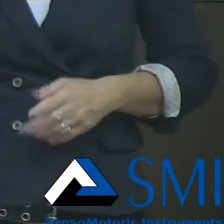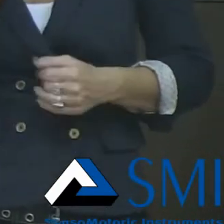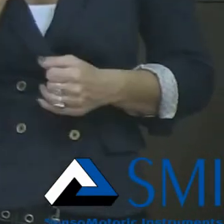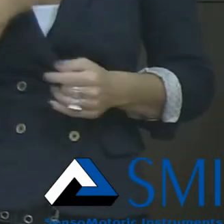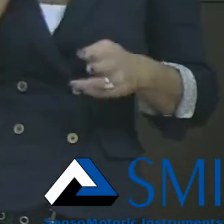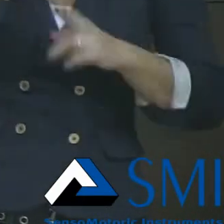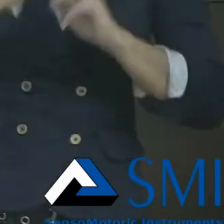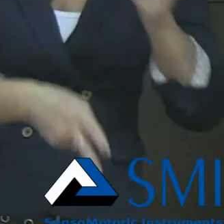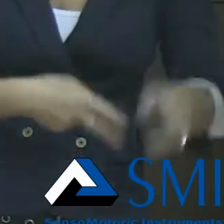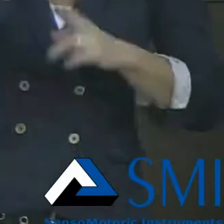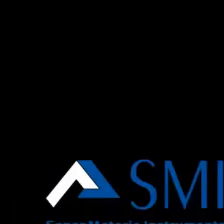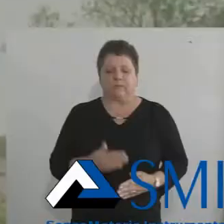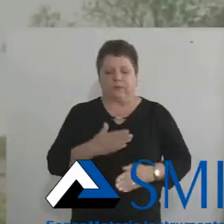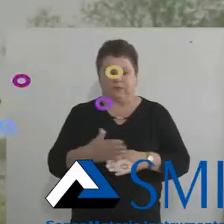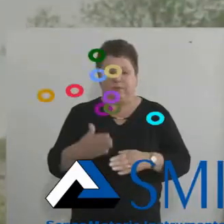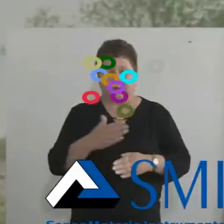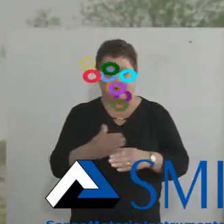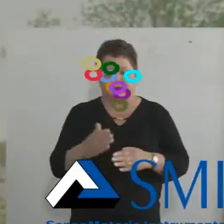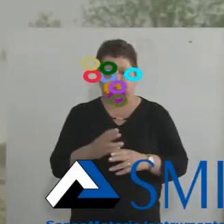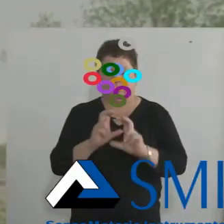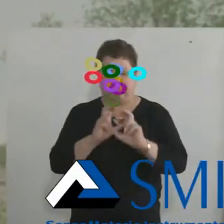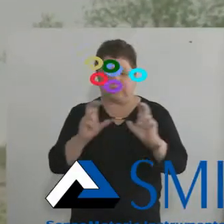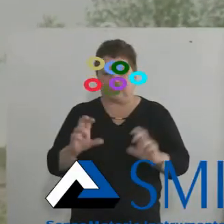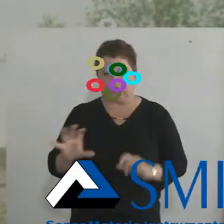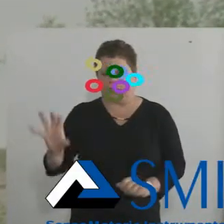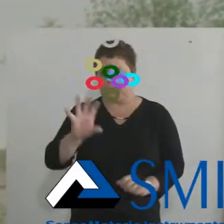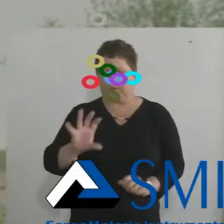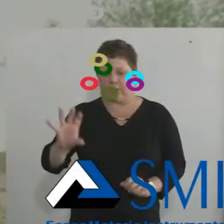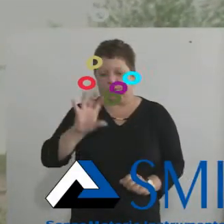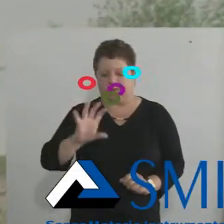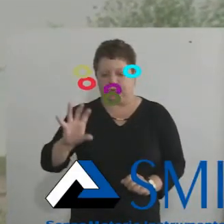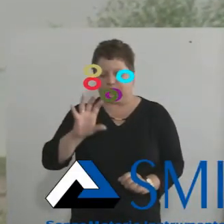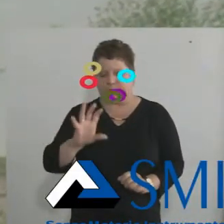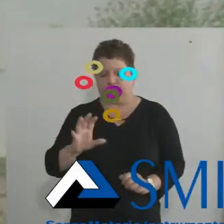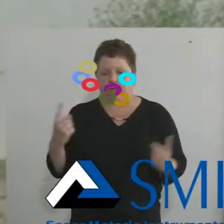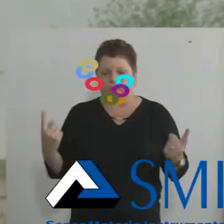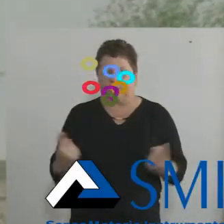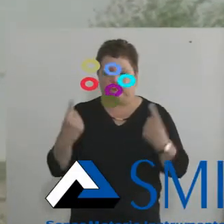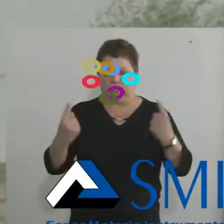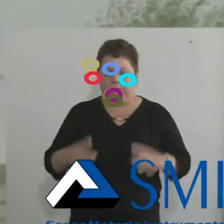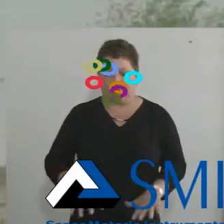Up to then he used to live mainly in a hearing environment.